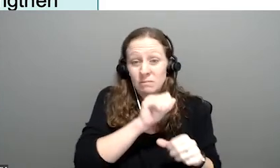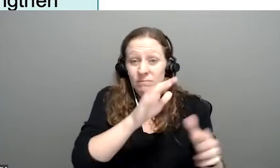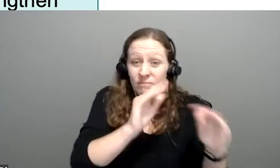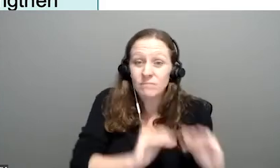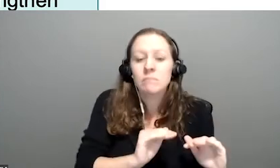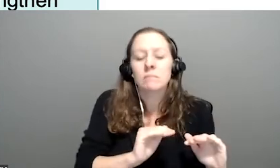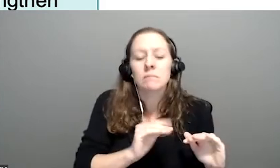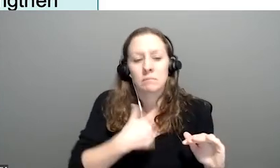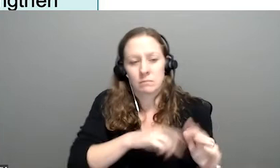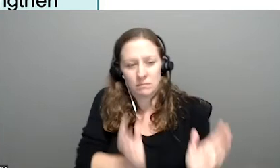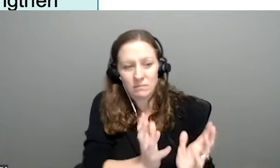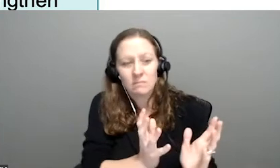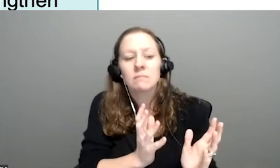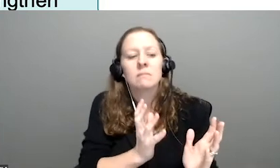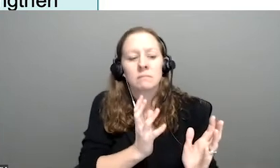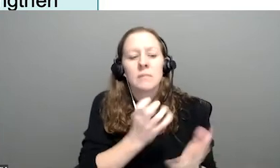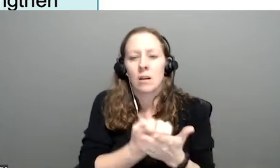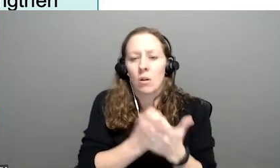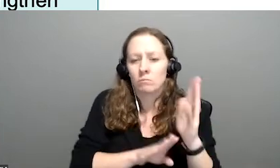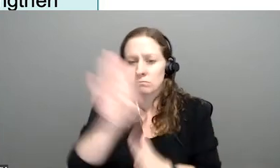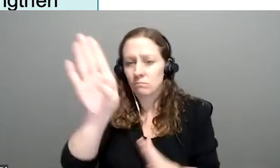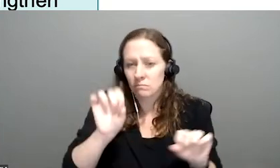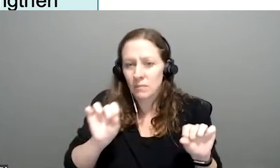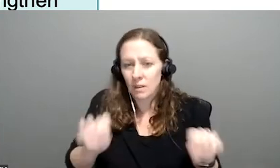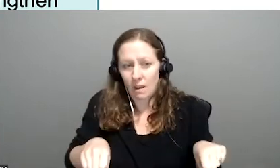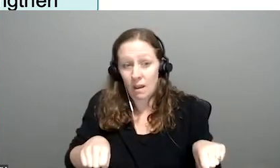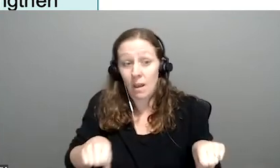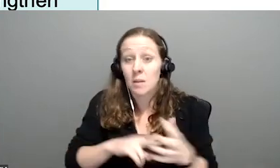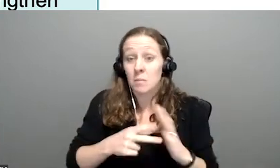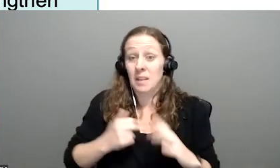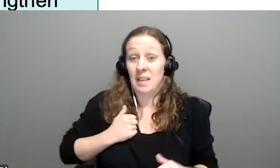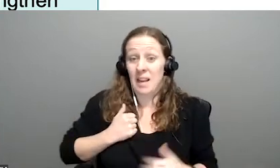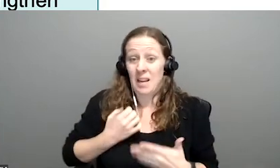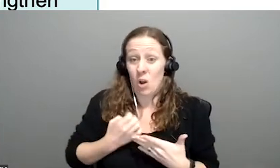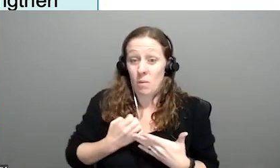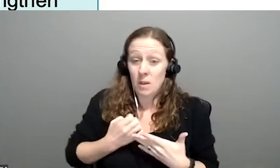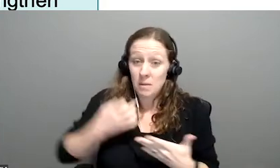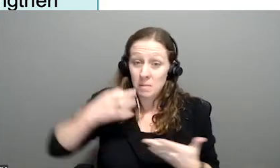significant returns to the Canadian economy, while helping to significantly reduce levels of poverty.